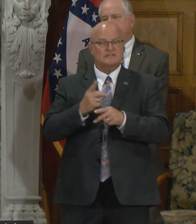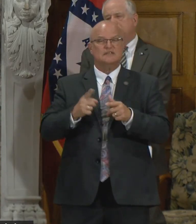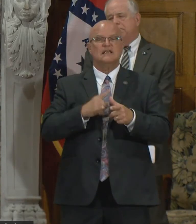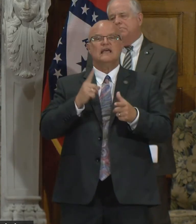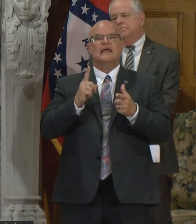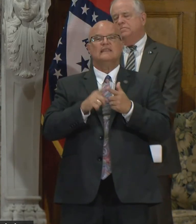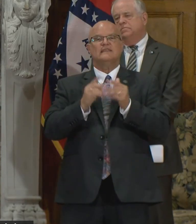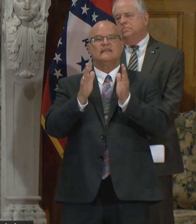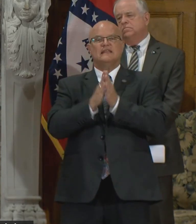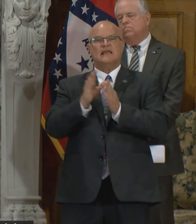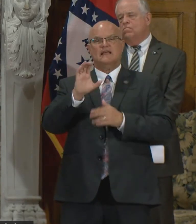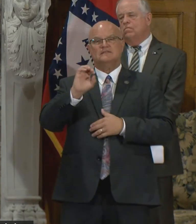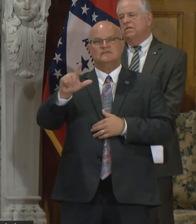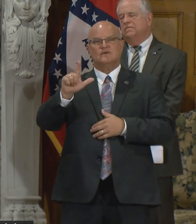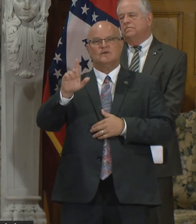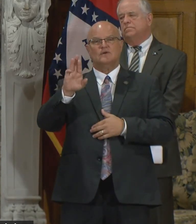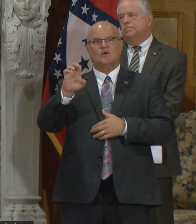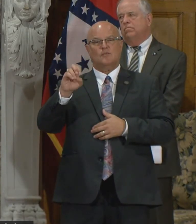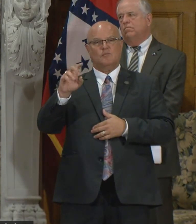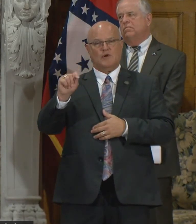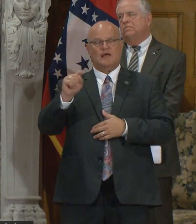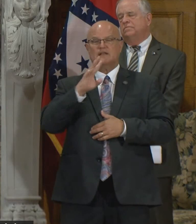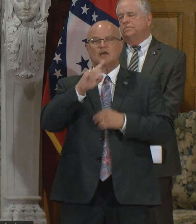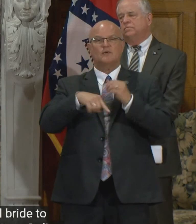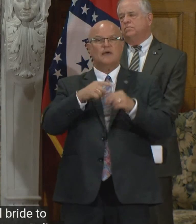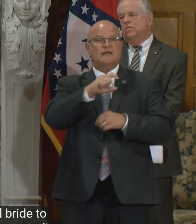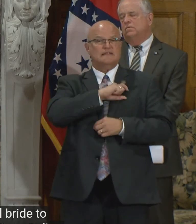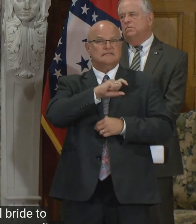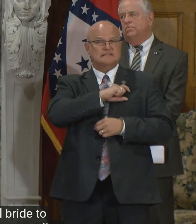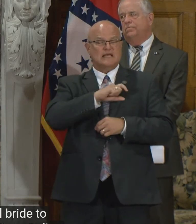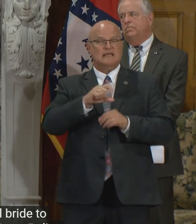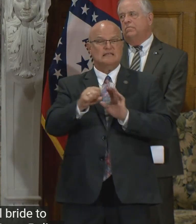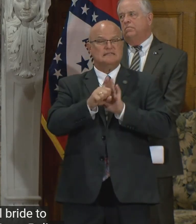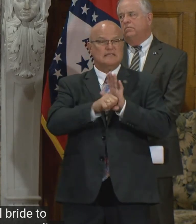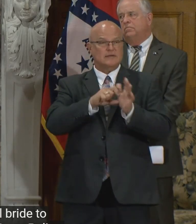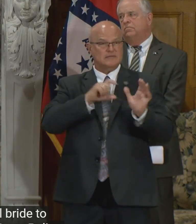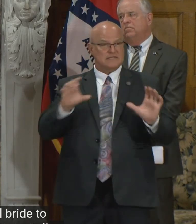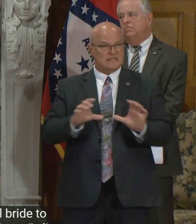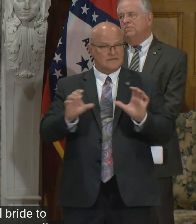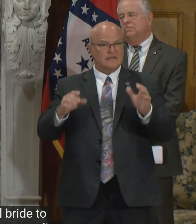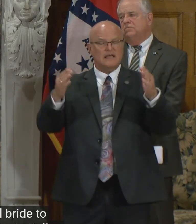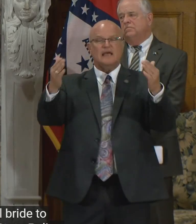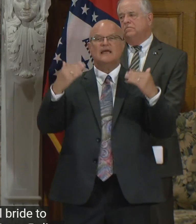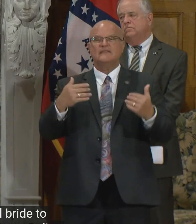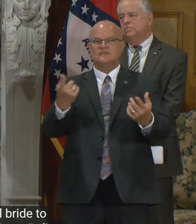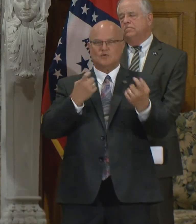ask Colonel Brian to make comment about state police activity and then we'll take any questions.